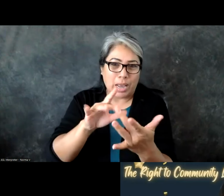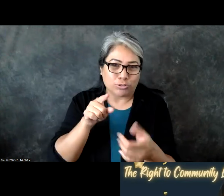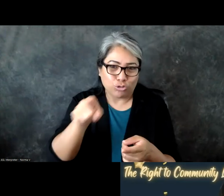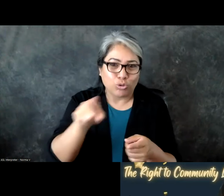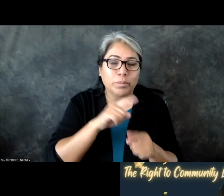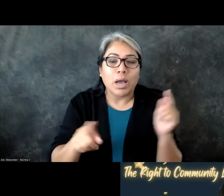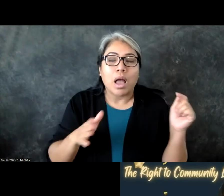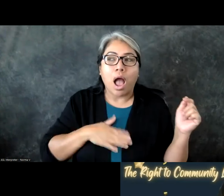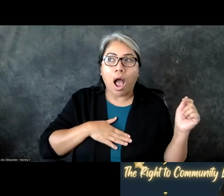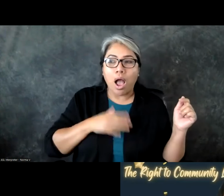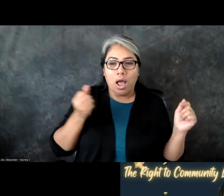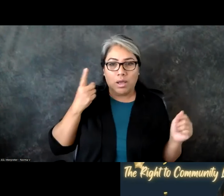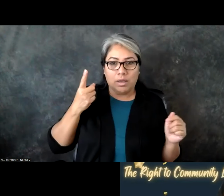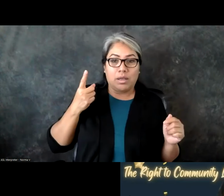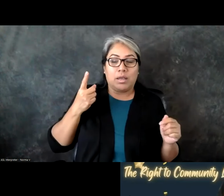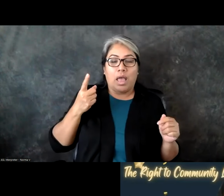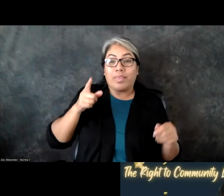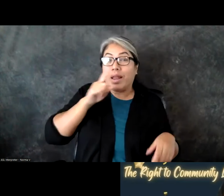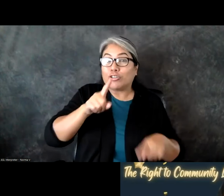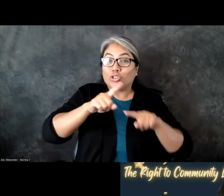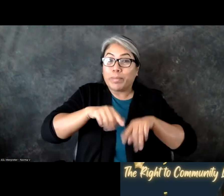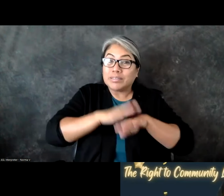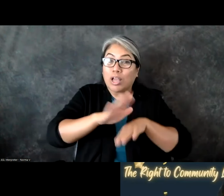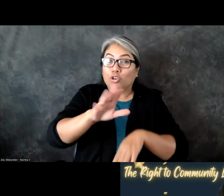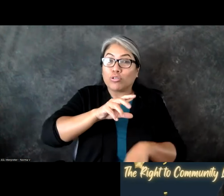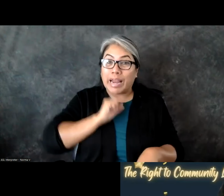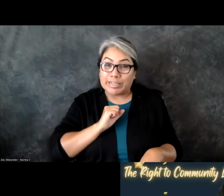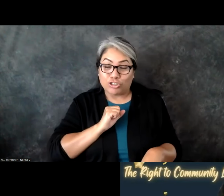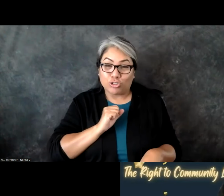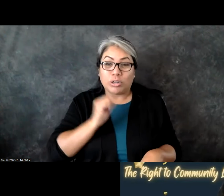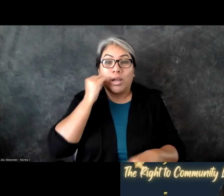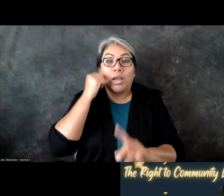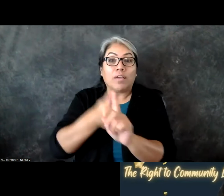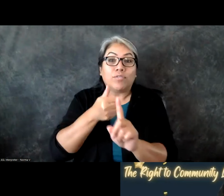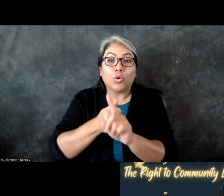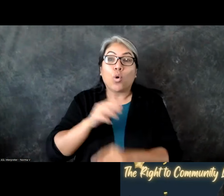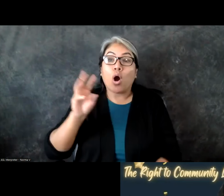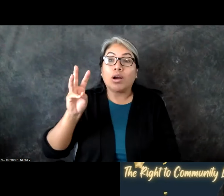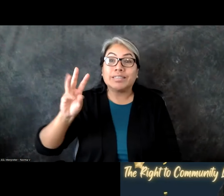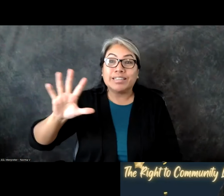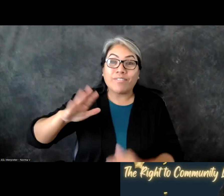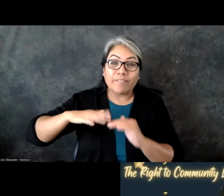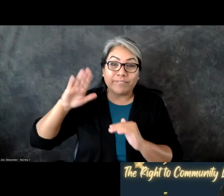familiar -- I actually -- I may have to look into this a little more and get back to you. But it is my